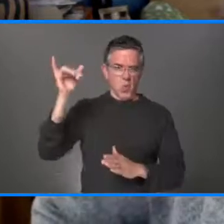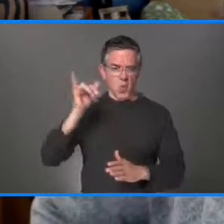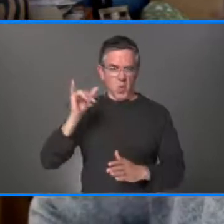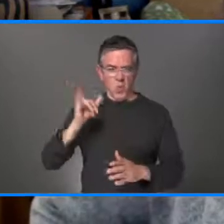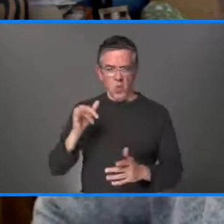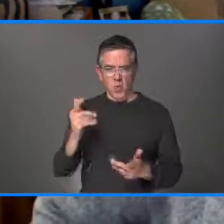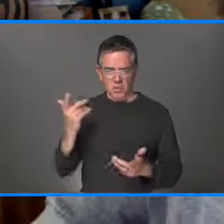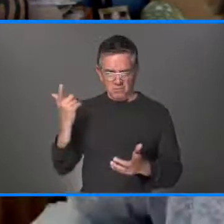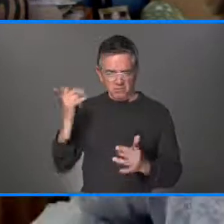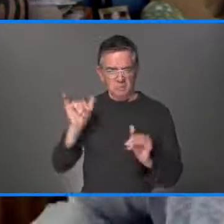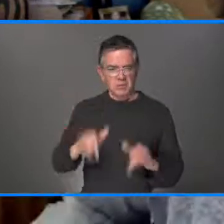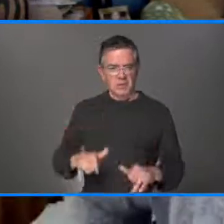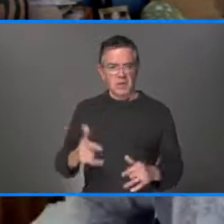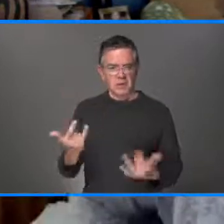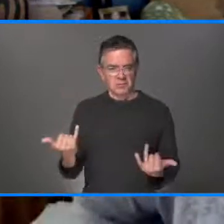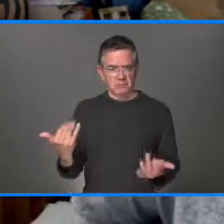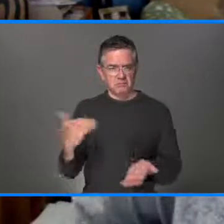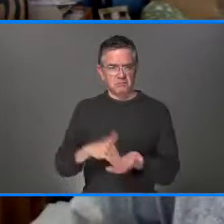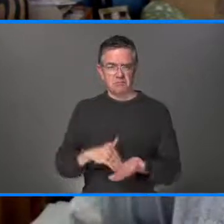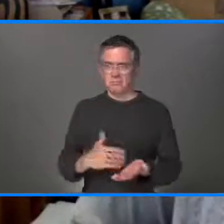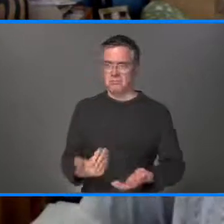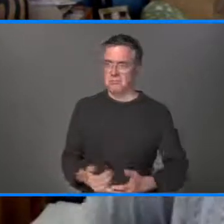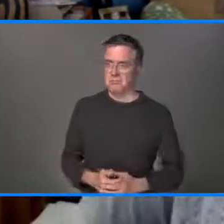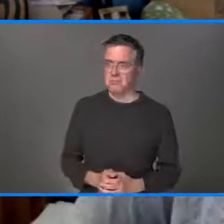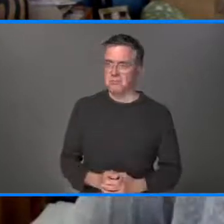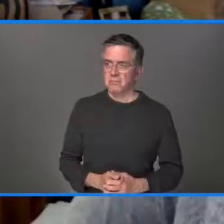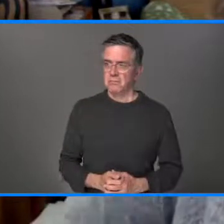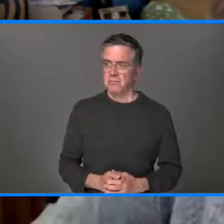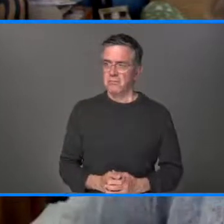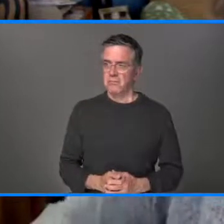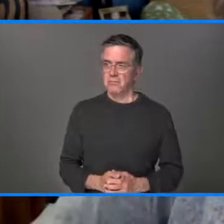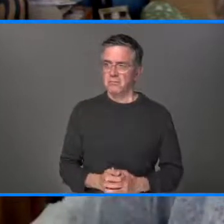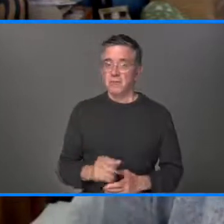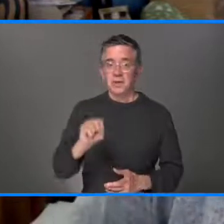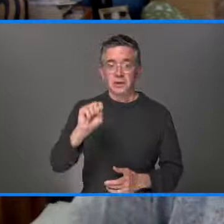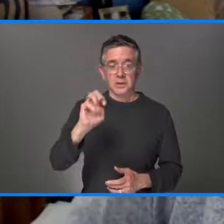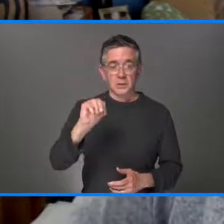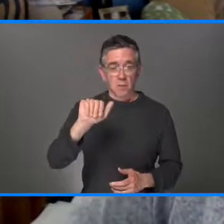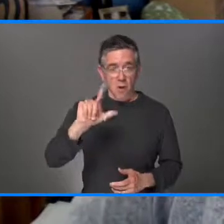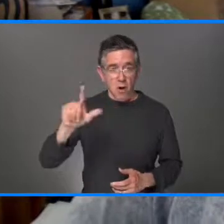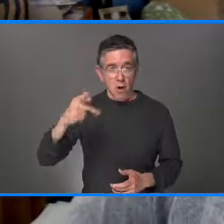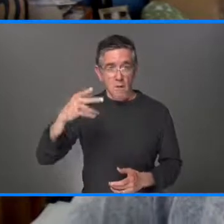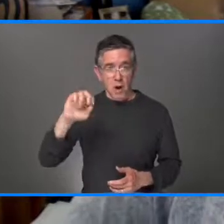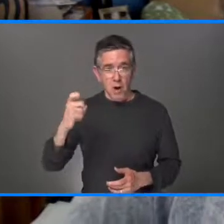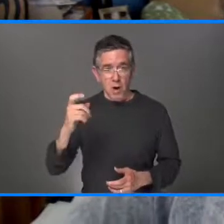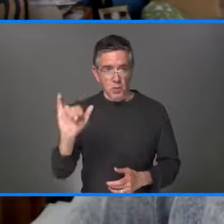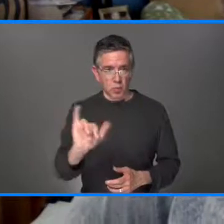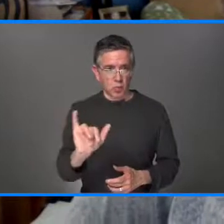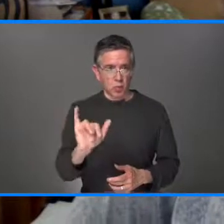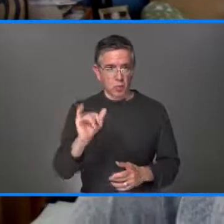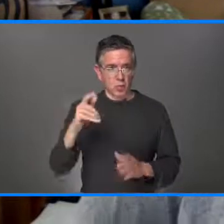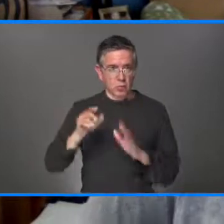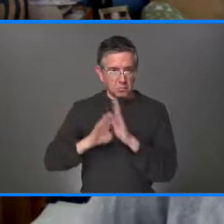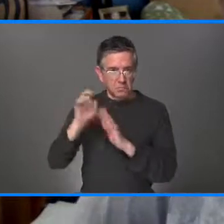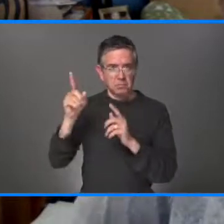talking to people they trust that ends up making the difference. But I'm gonna let all of you know